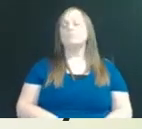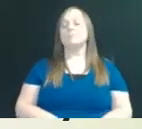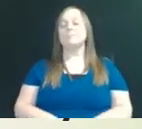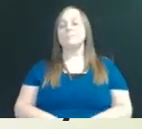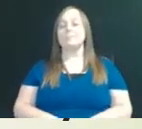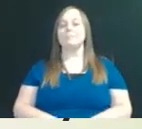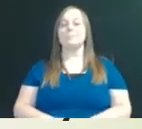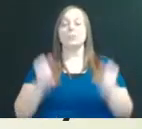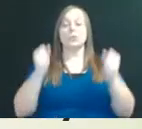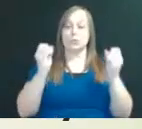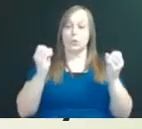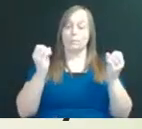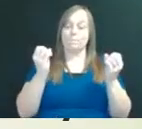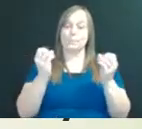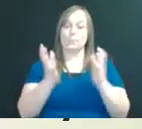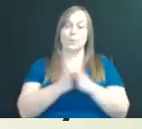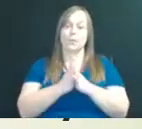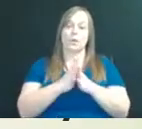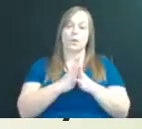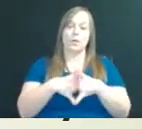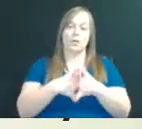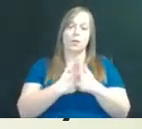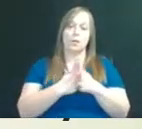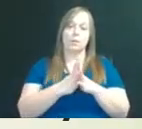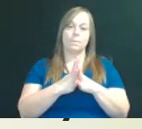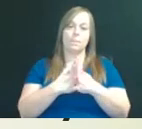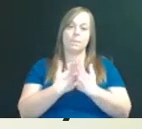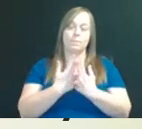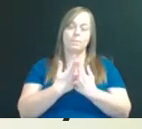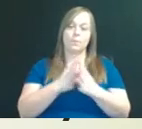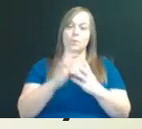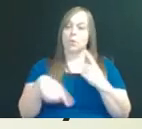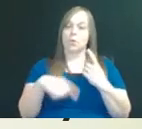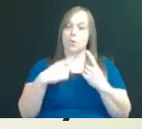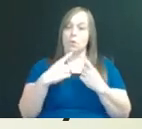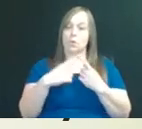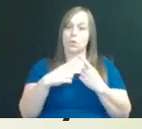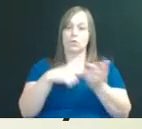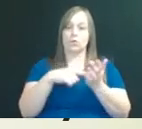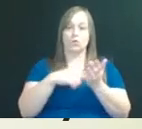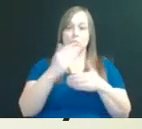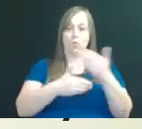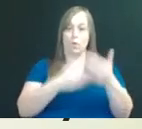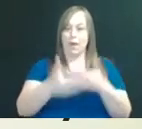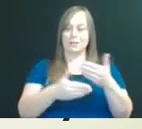So this is when due process and just putting this in here